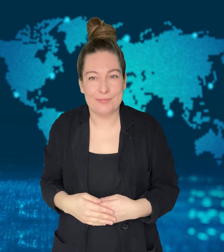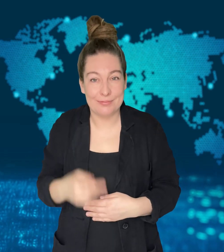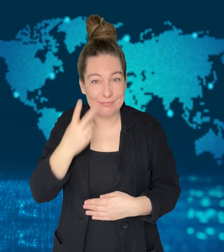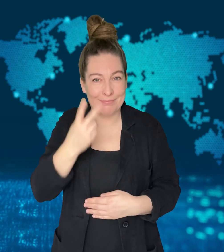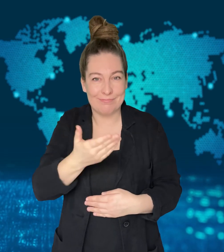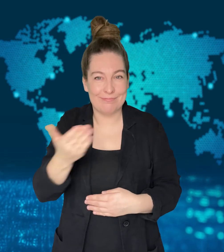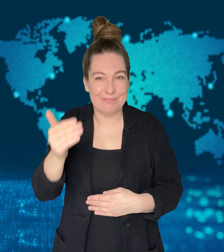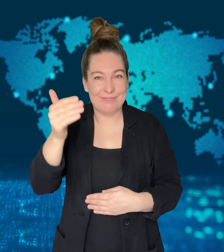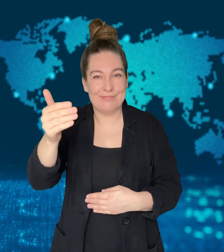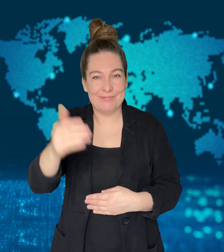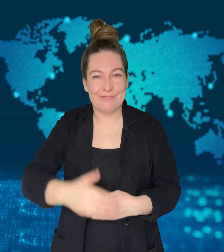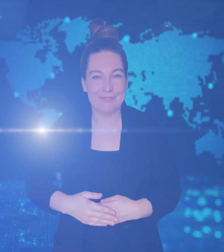See you next time!